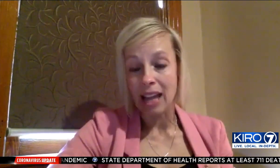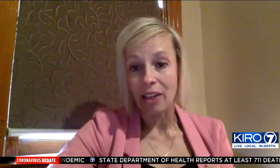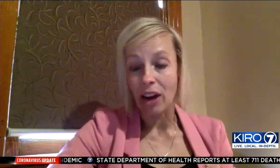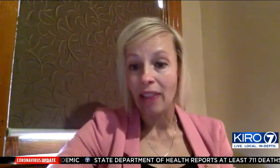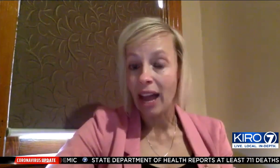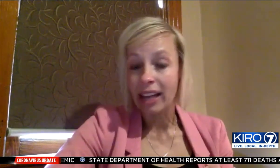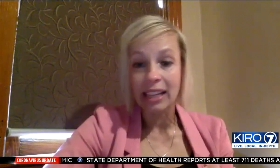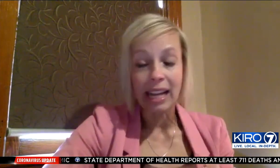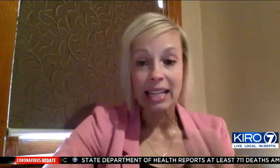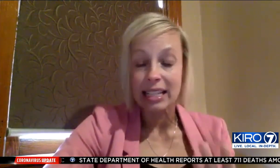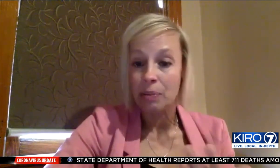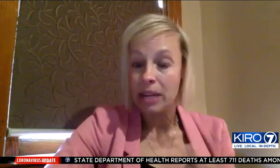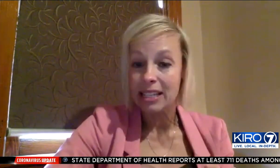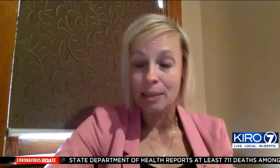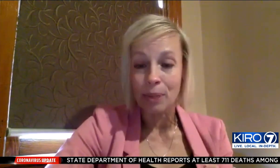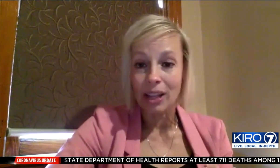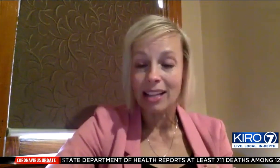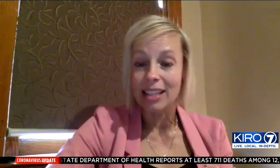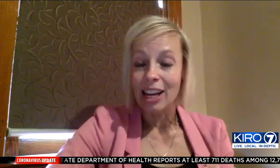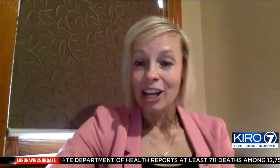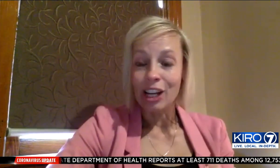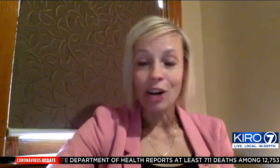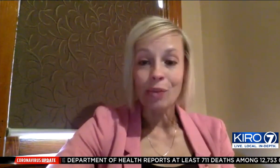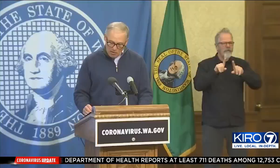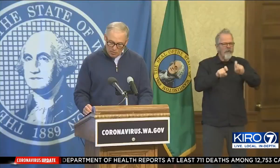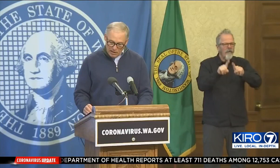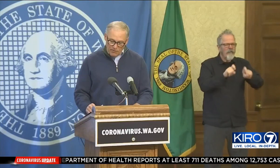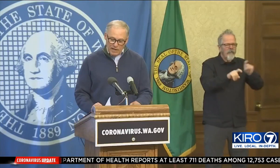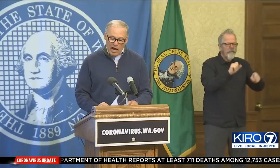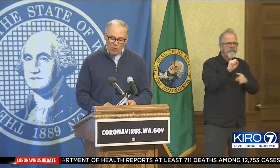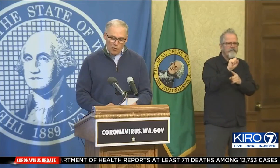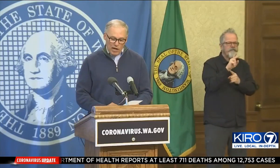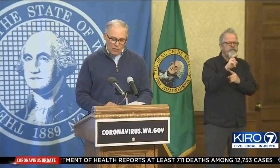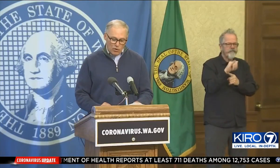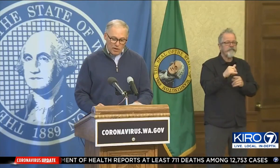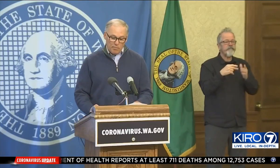BUT MY EXPERIENCE MAY BE DIFFERENT THAN YOURS AND SO HOW CAN WE BRIDGE THAT GAP TO COME